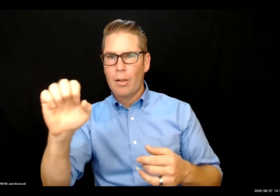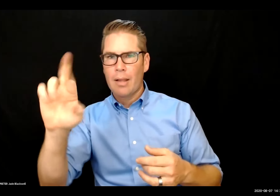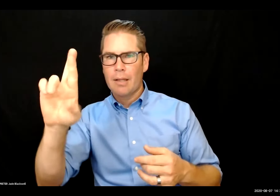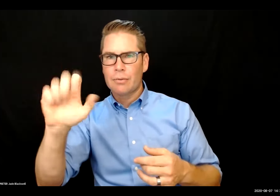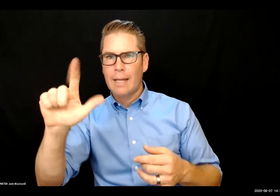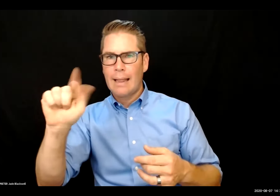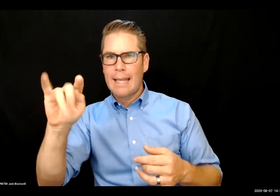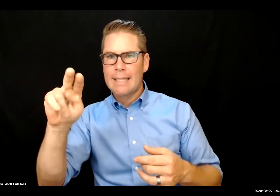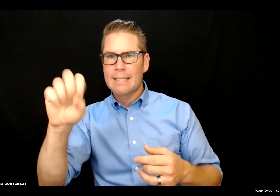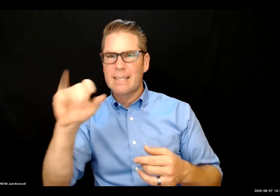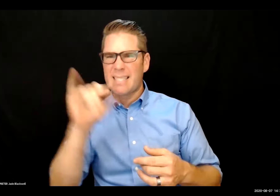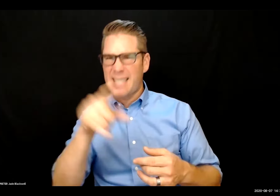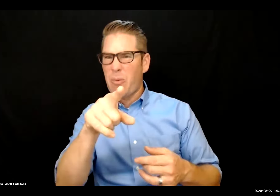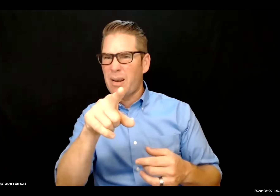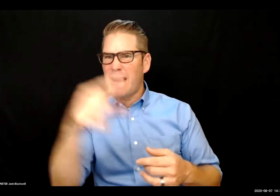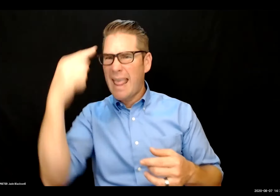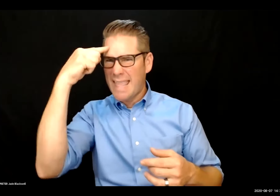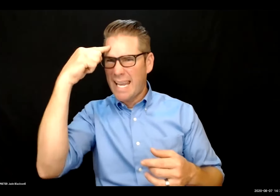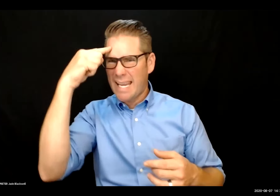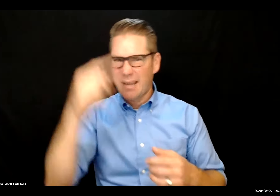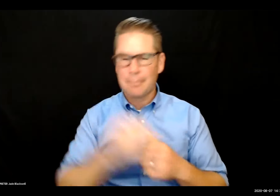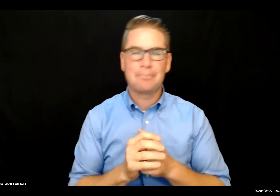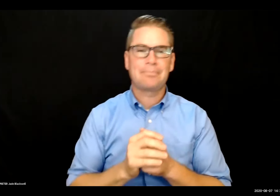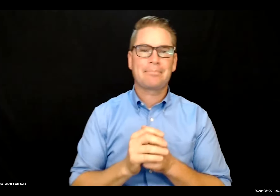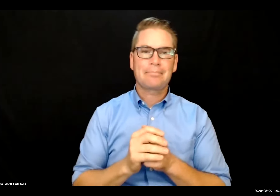We're letting people log in and then we'll start